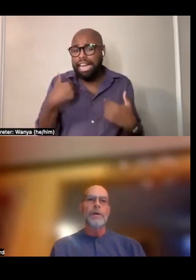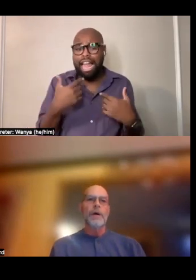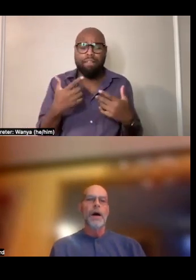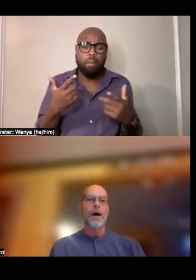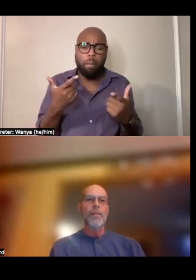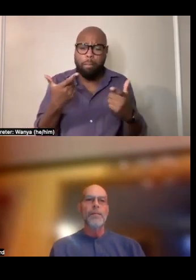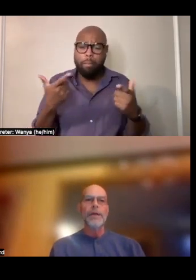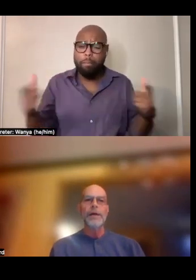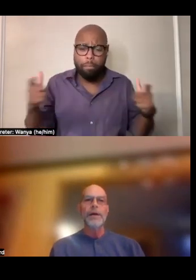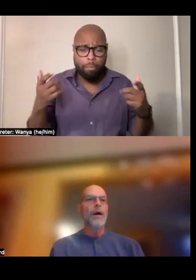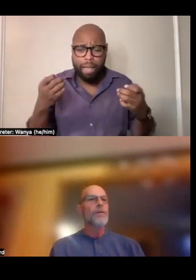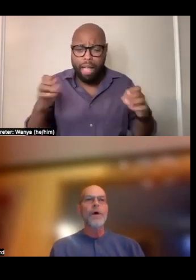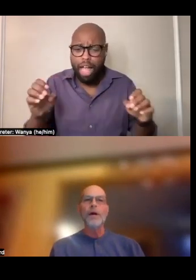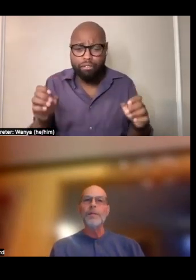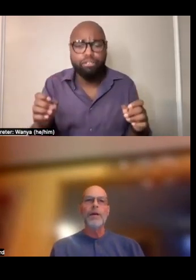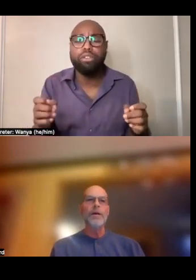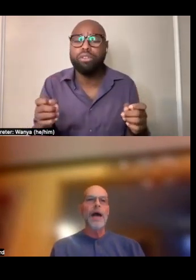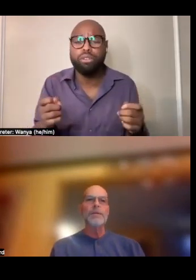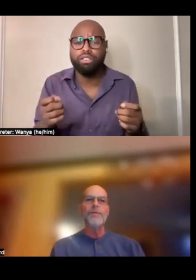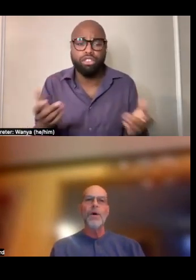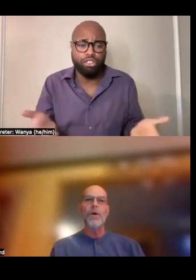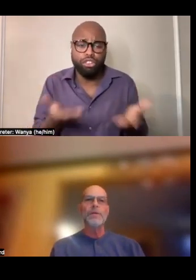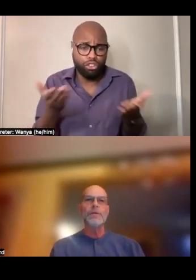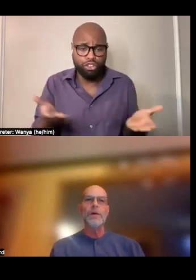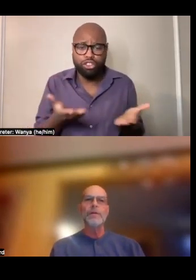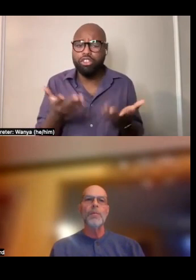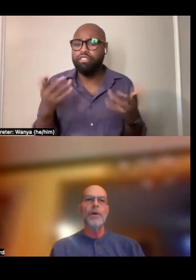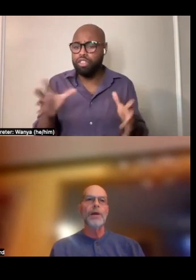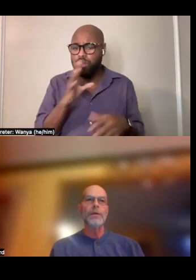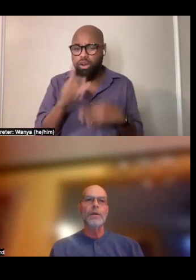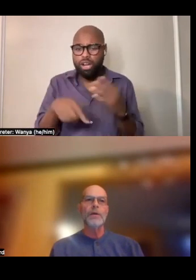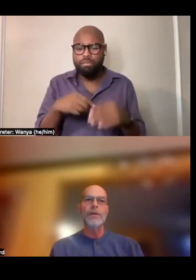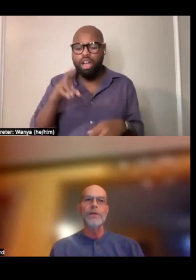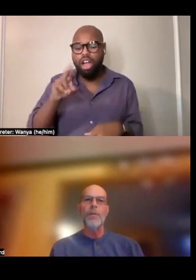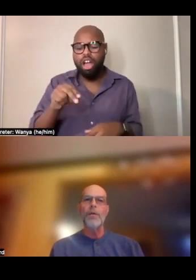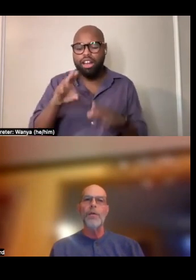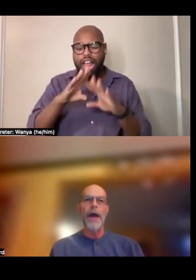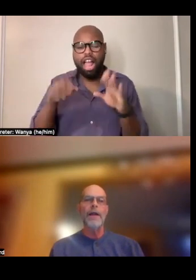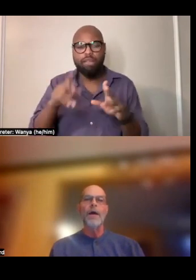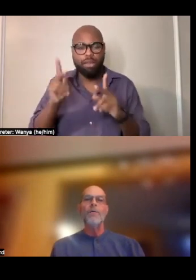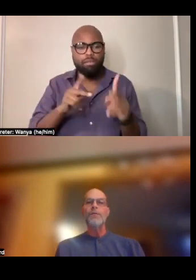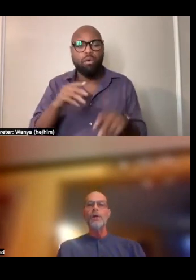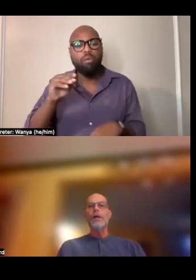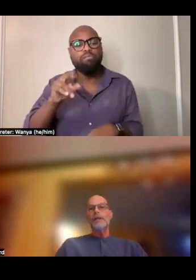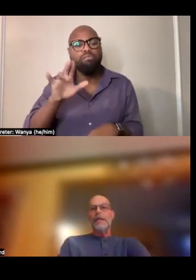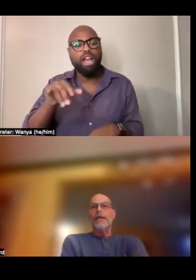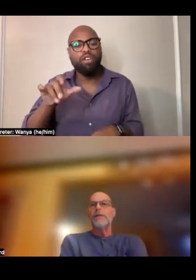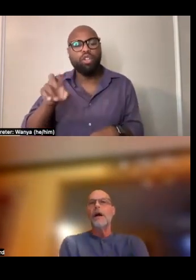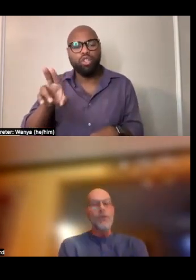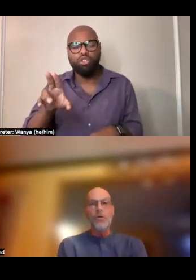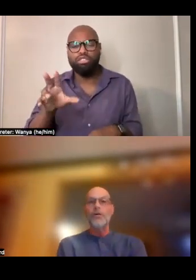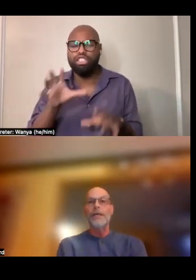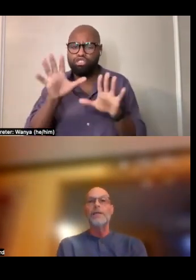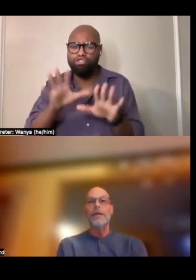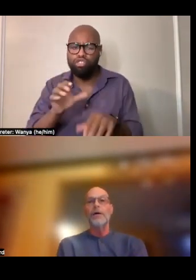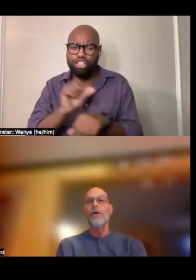We've talked about unhoused folks. Mary Lou did a great job on that. We really need a new Green Deal